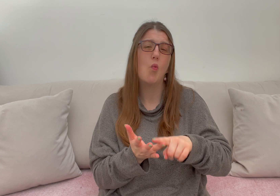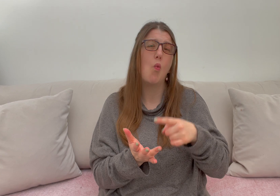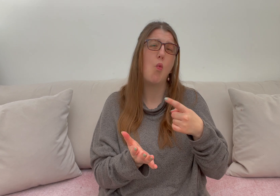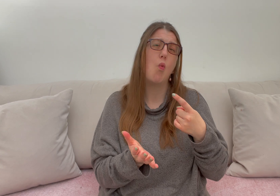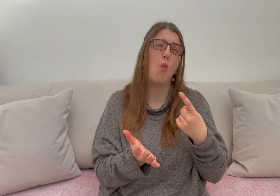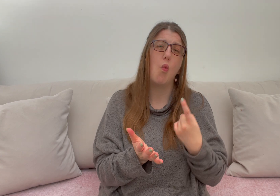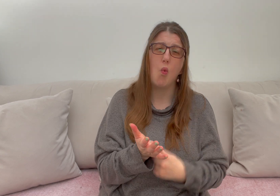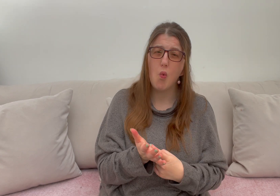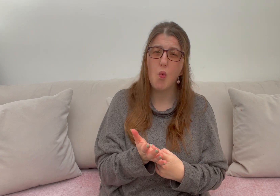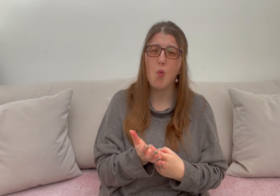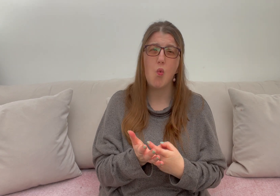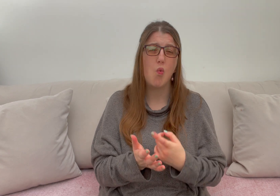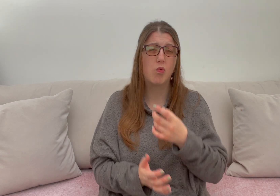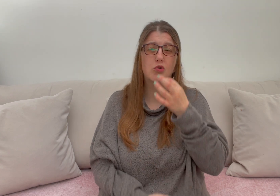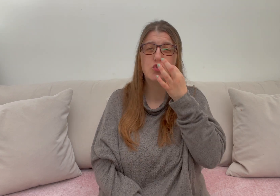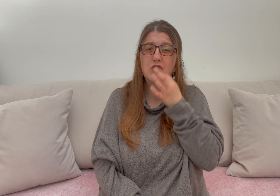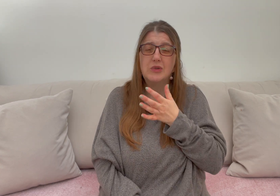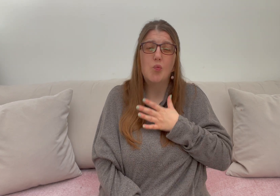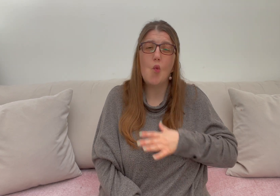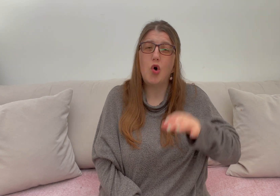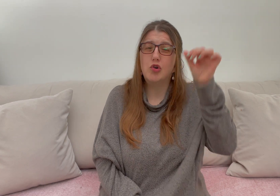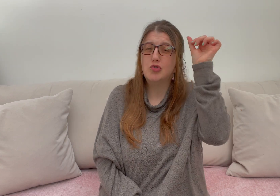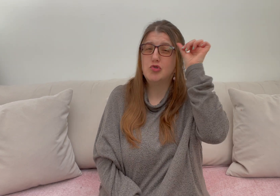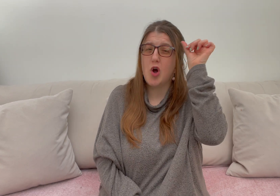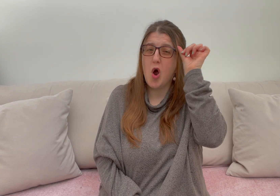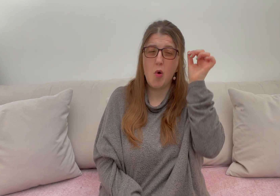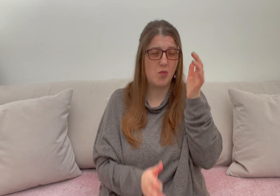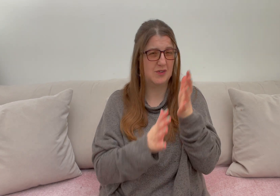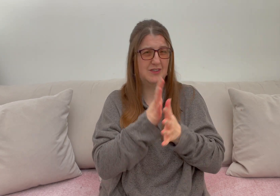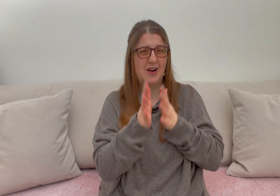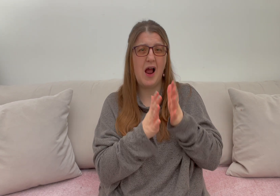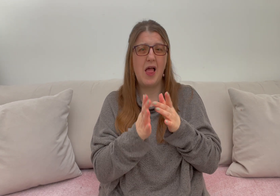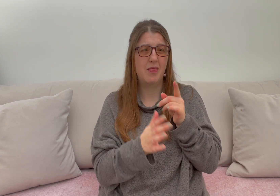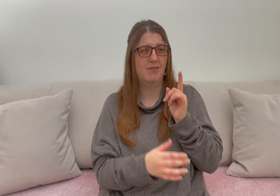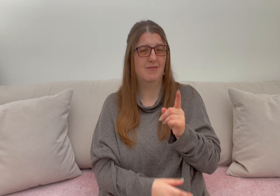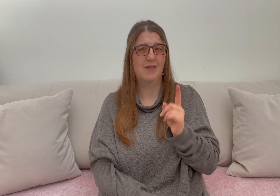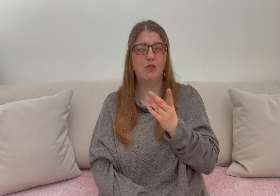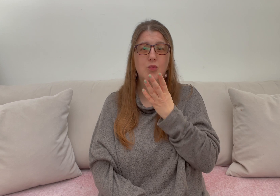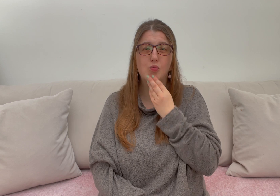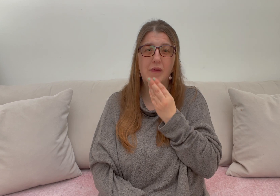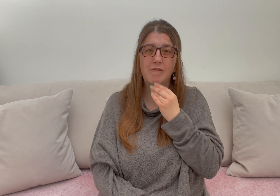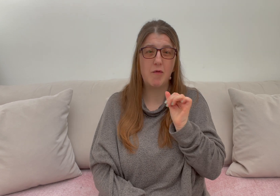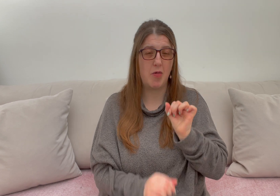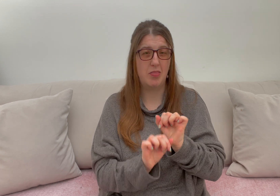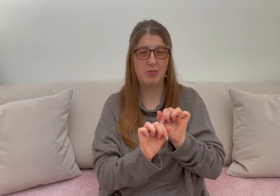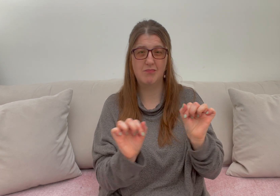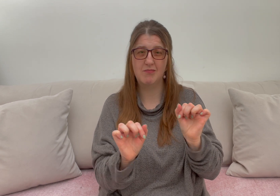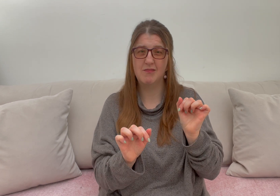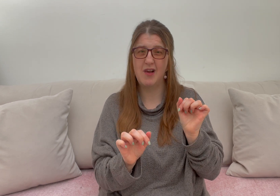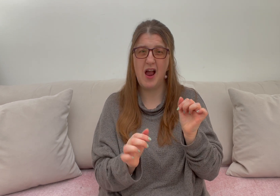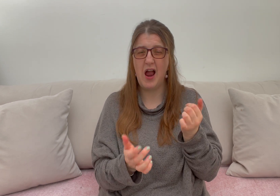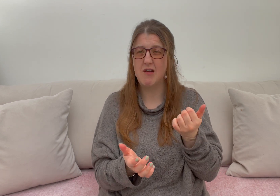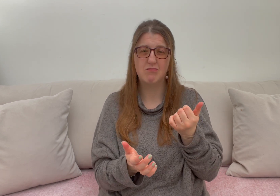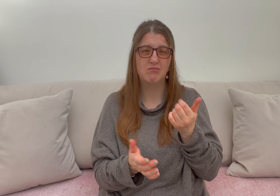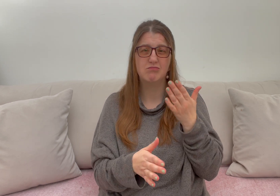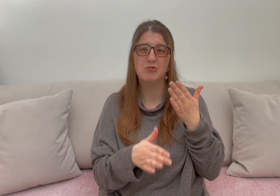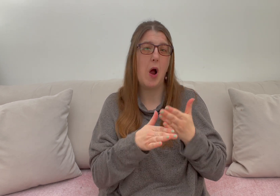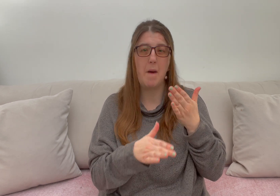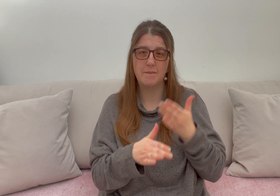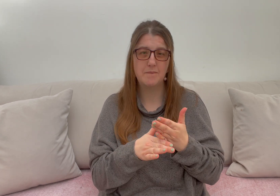or just wanted to know a bit of sign that would be helpful in their job